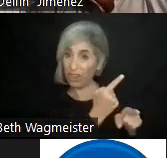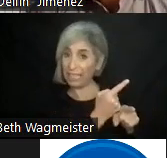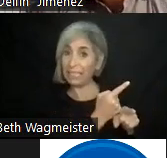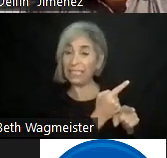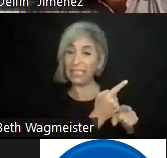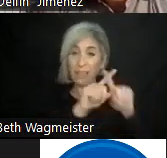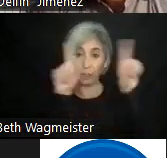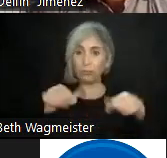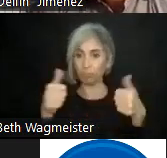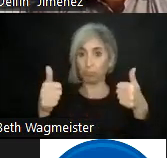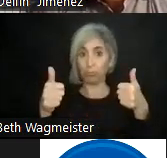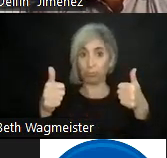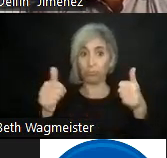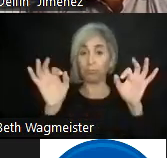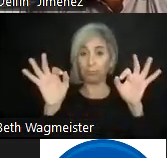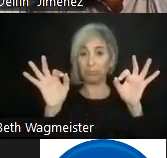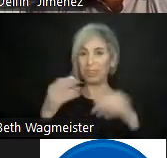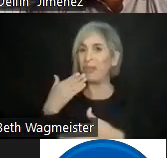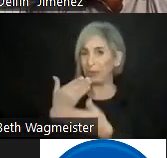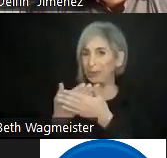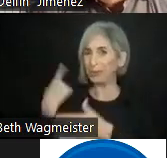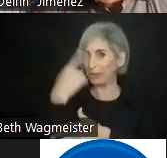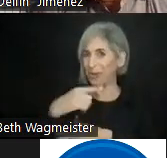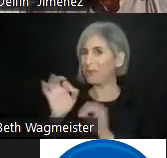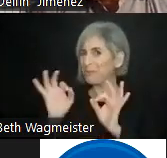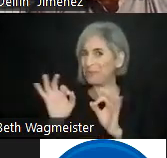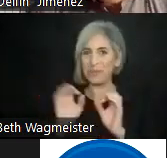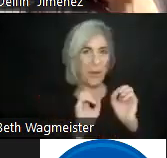Everything looks good. >> DELFIN JIMENEZ: Okay. Thank you, Malcolm.